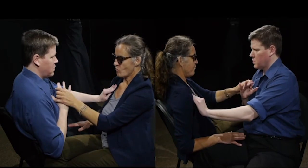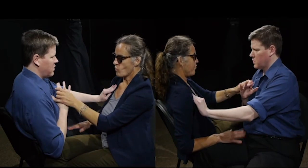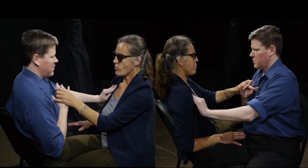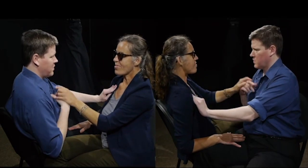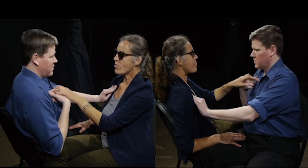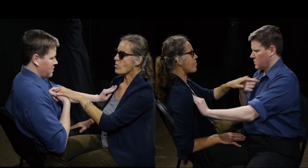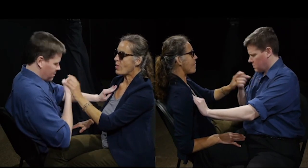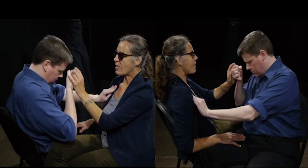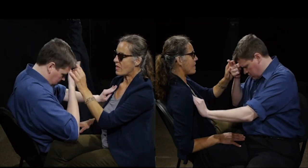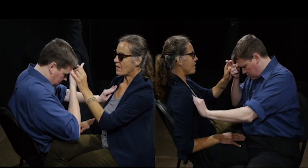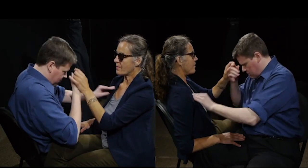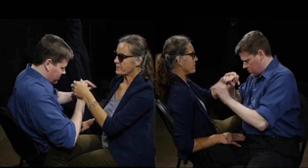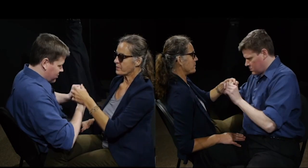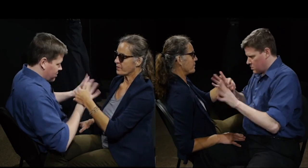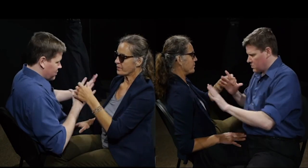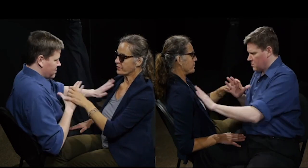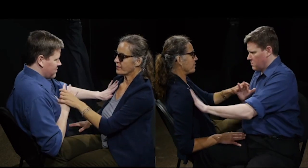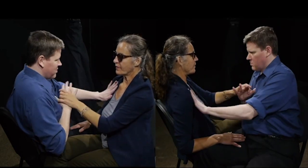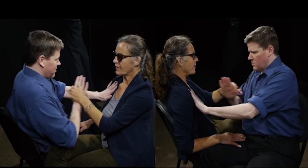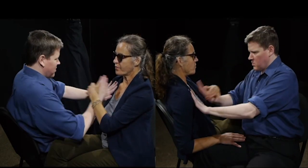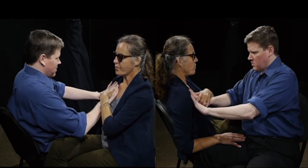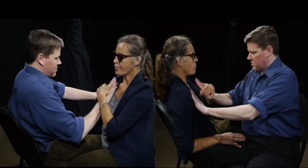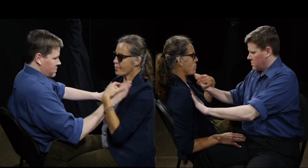that capture what we mean and that make sense to us.